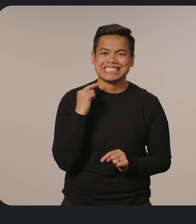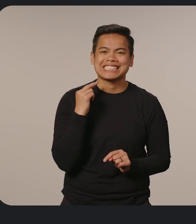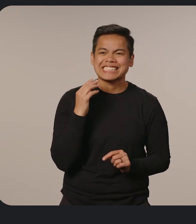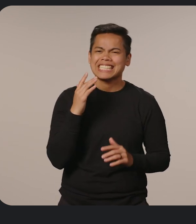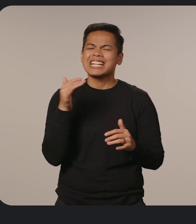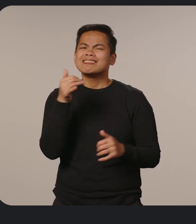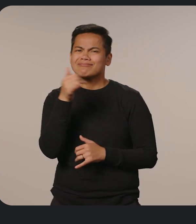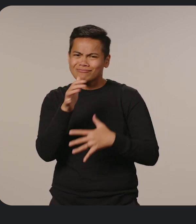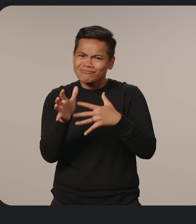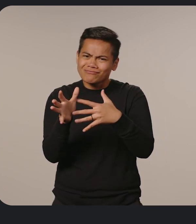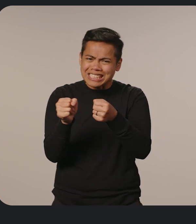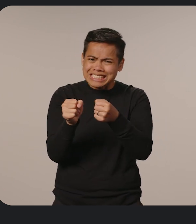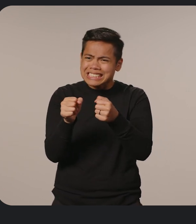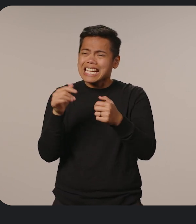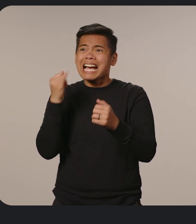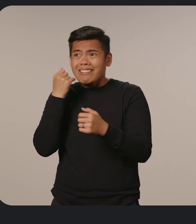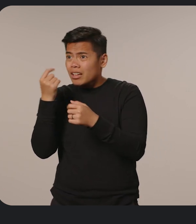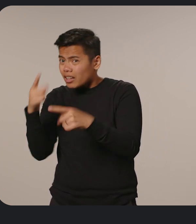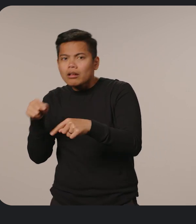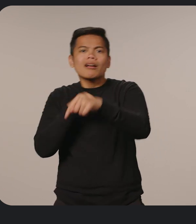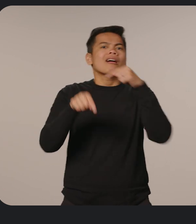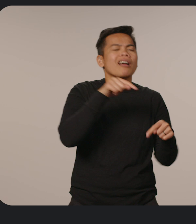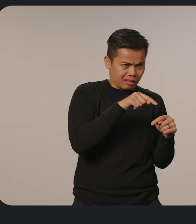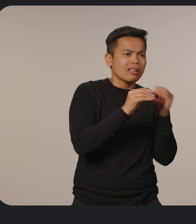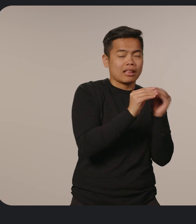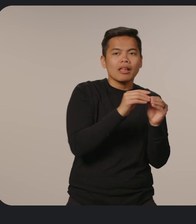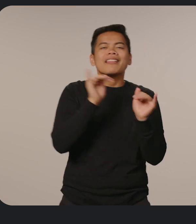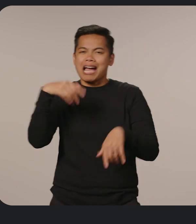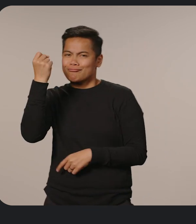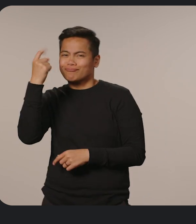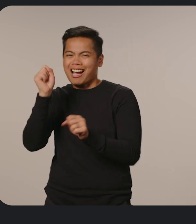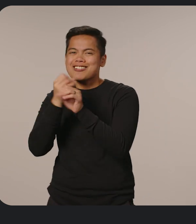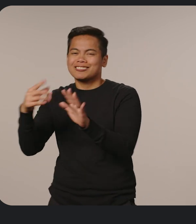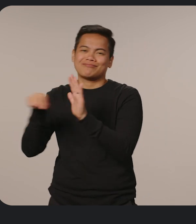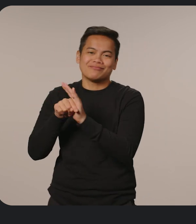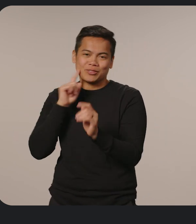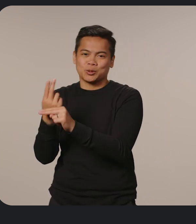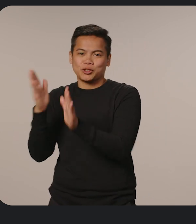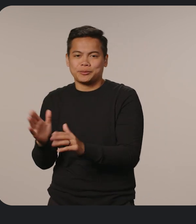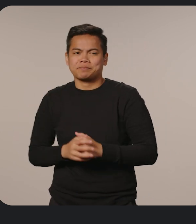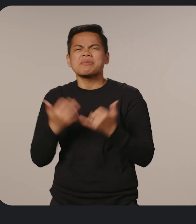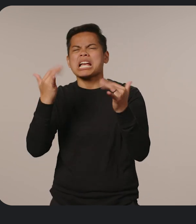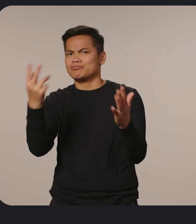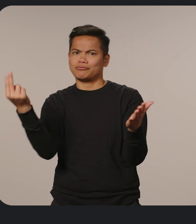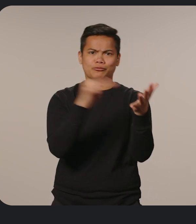it can swiftly be reversed if it causes any negative issues for your users